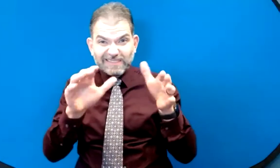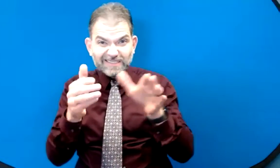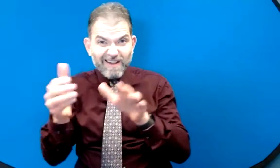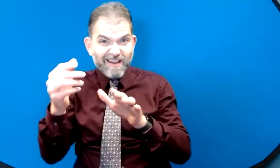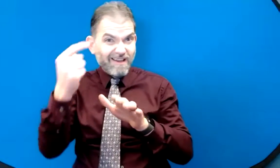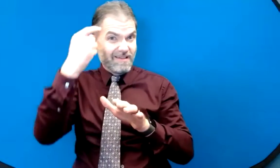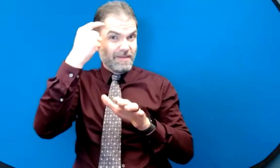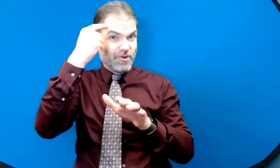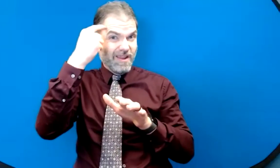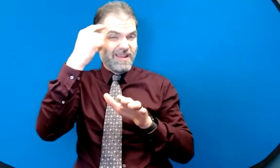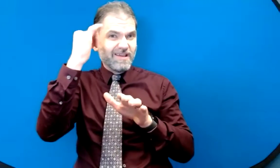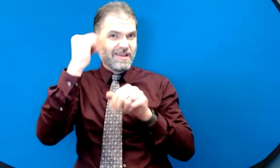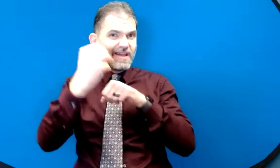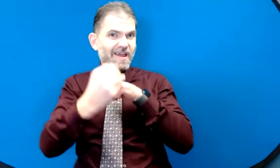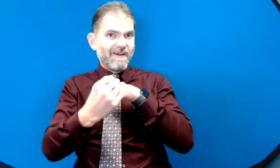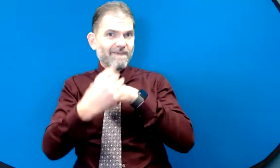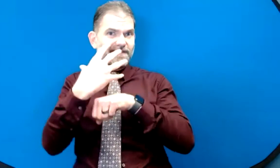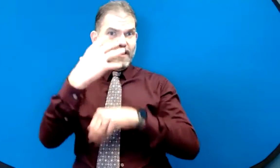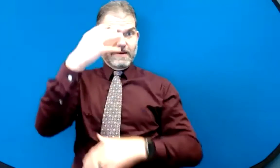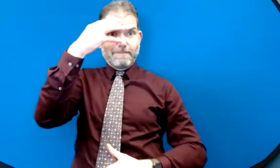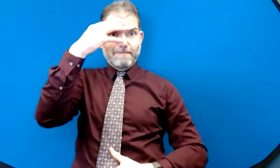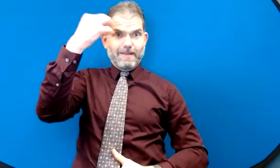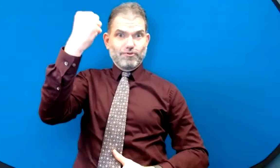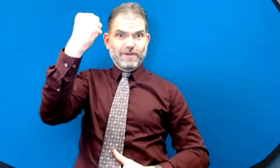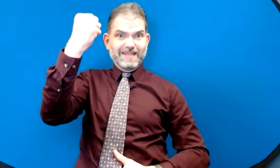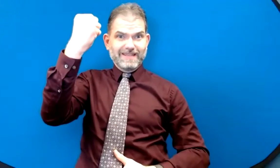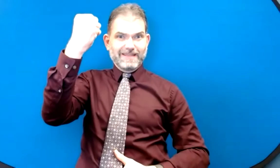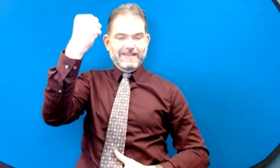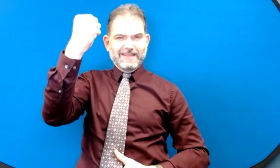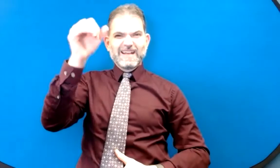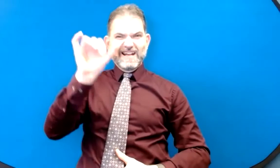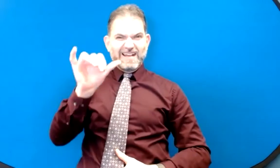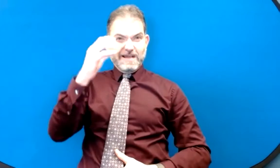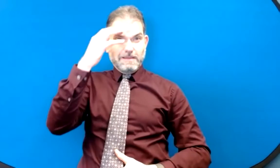ASL Interpreter: and the areas of the brain shrivel. ASL Interpreter: and that affects our memory.